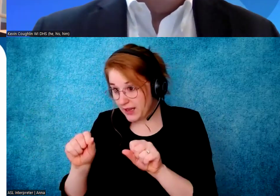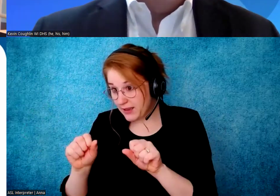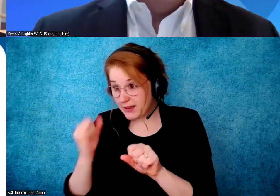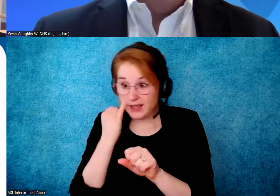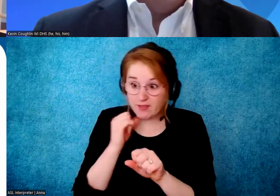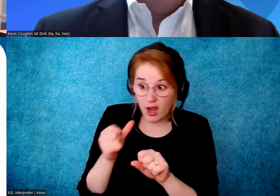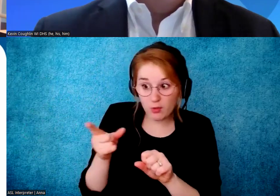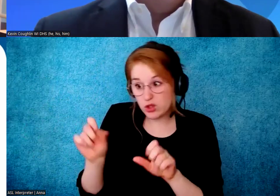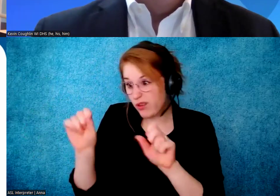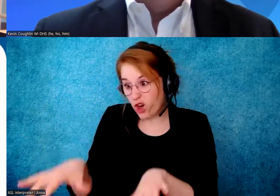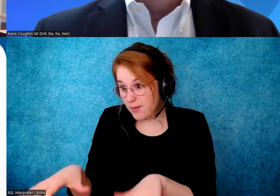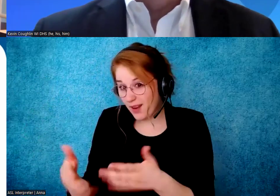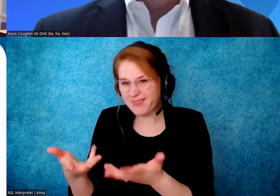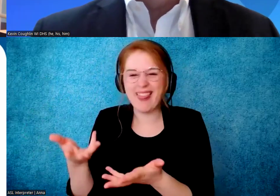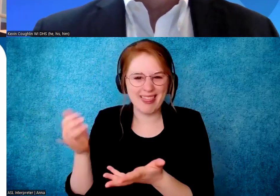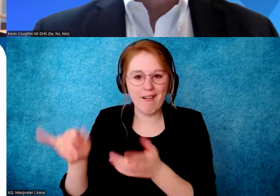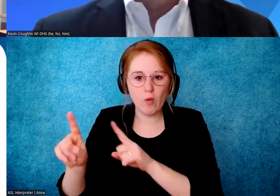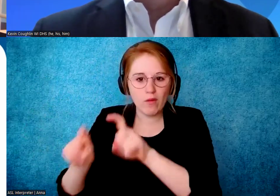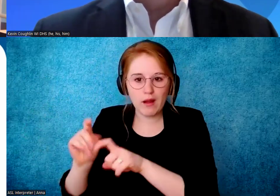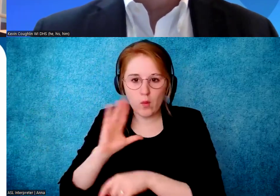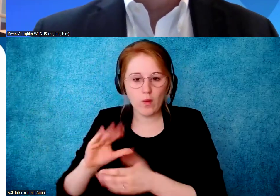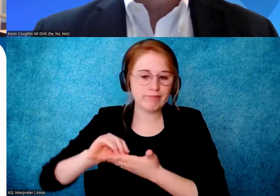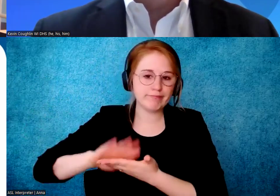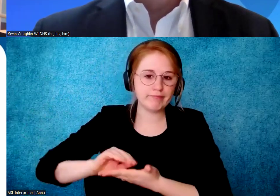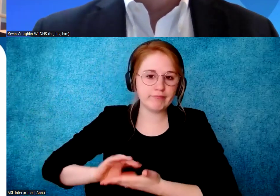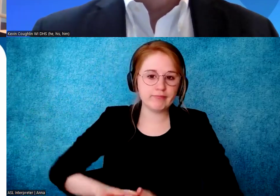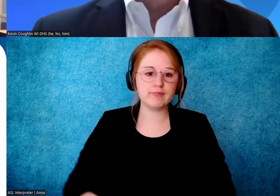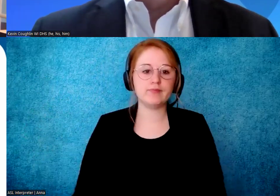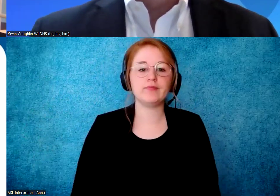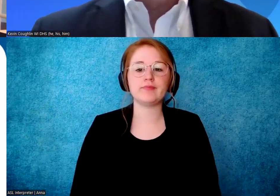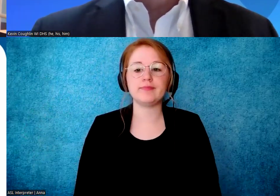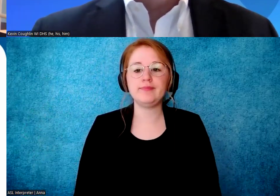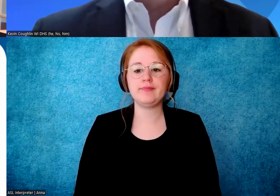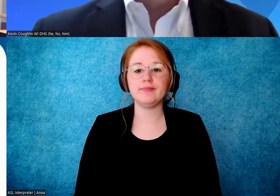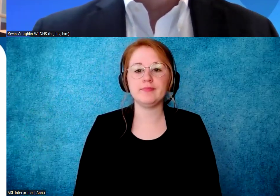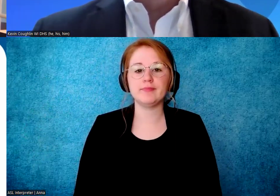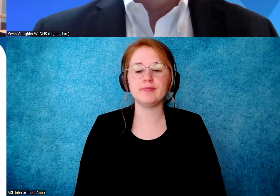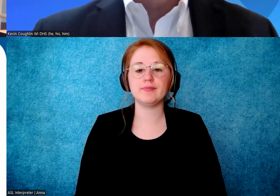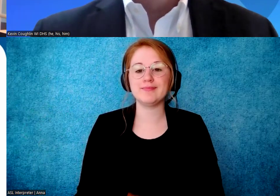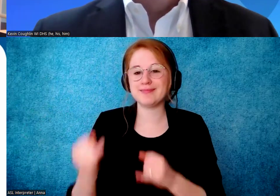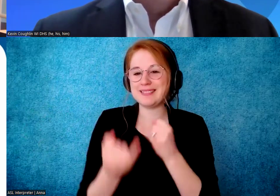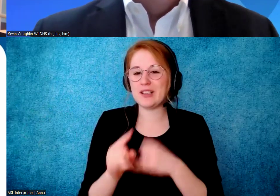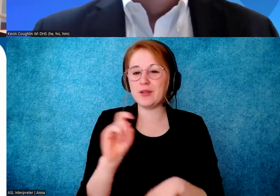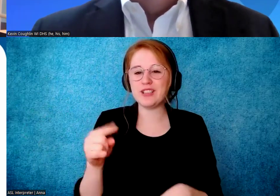Great. Christine, we hope that helps. The last question in the Q&A and it's your last chance, if you want to add some more questions, we're happy